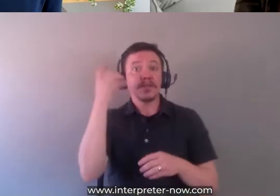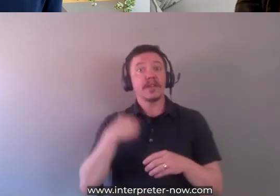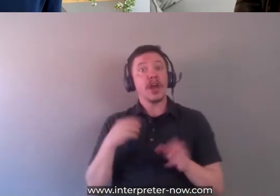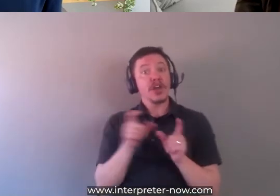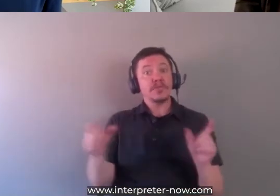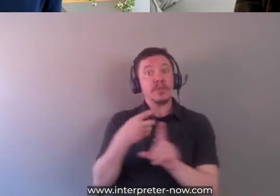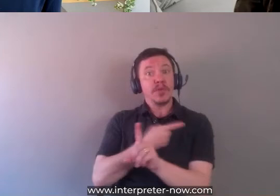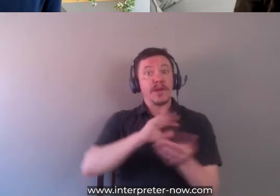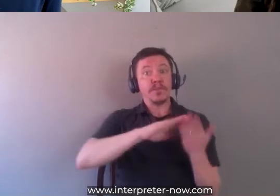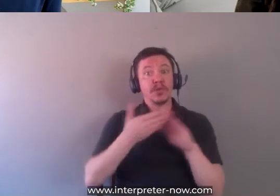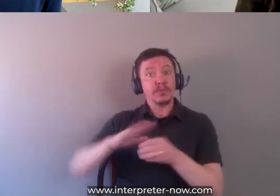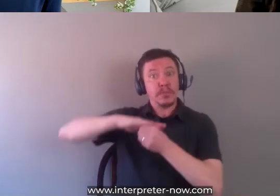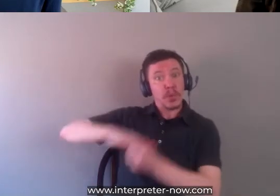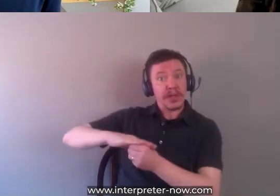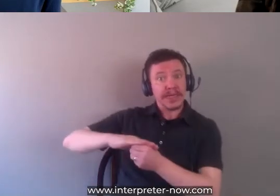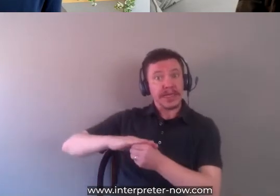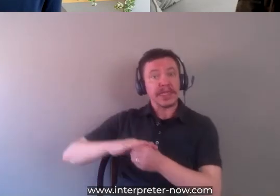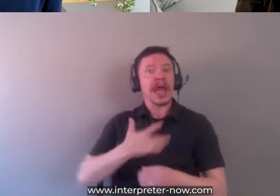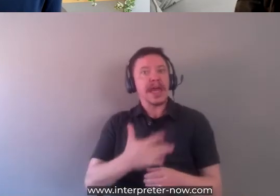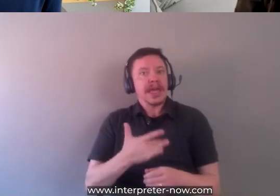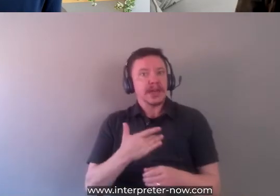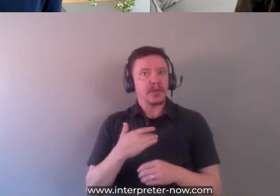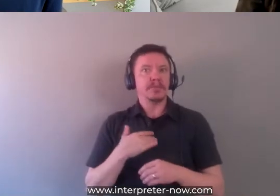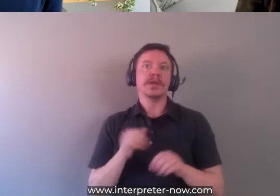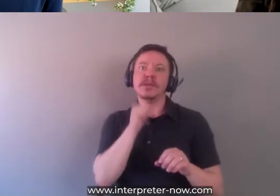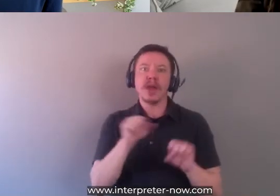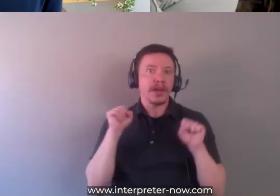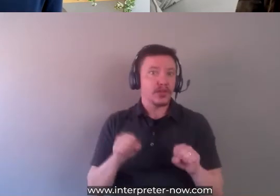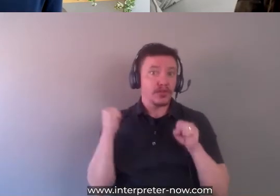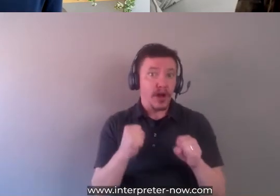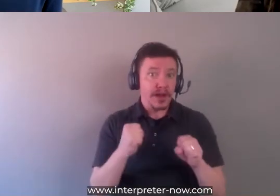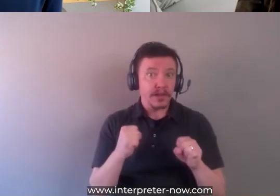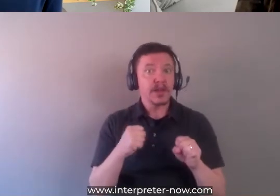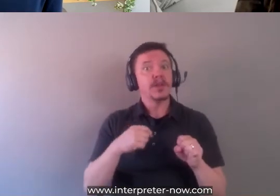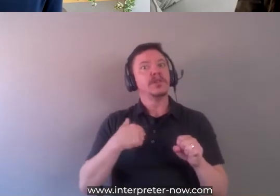communities are going to be less likely to have had access to the same markers of conventional